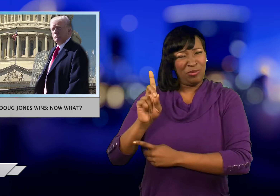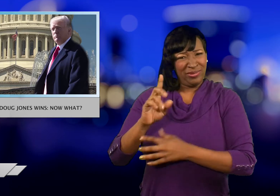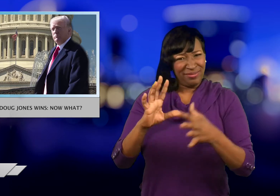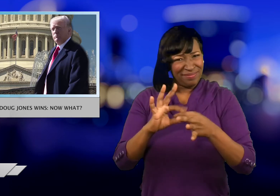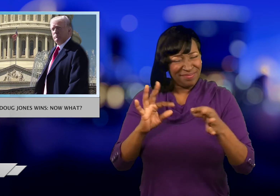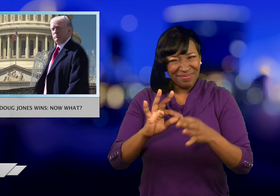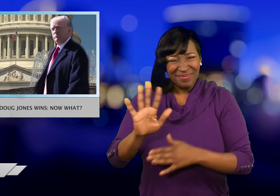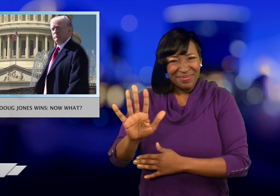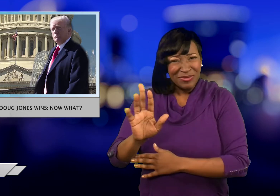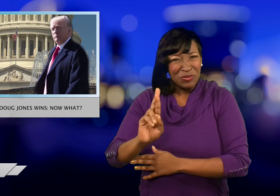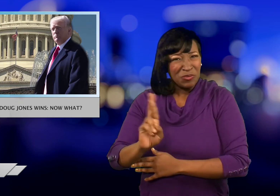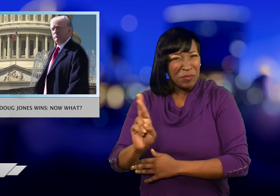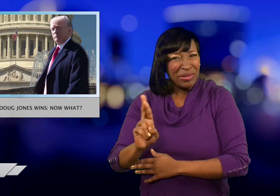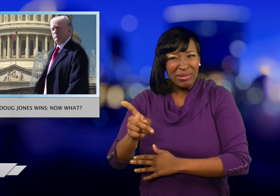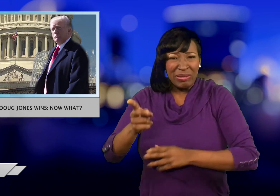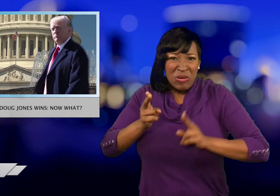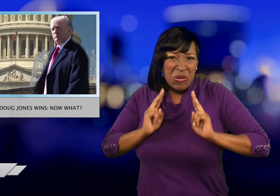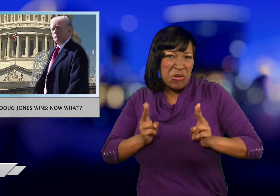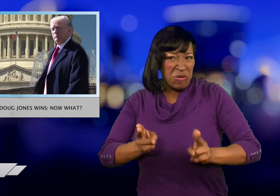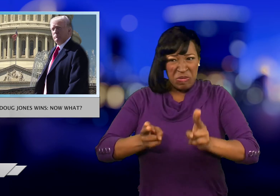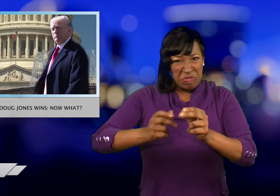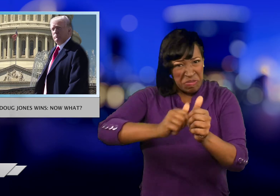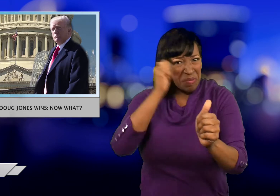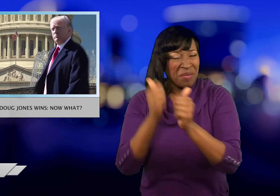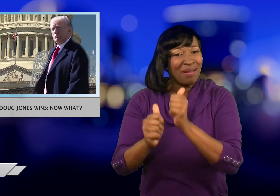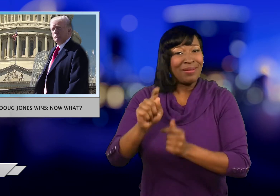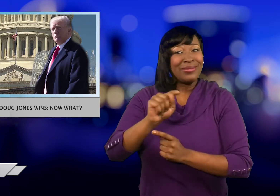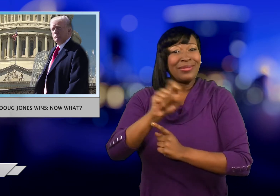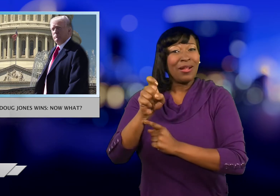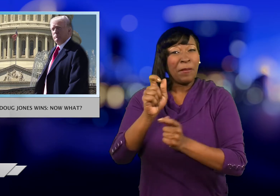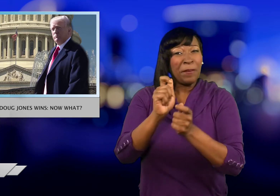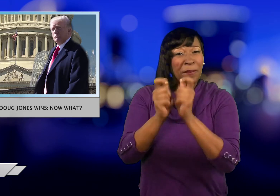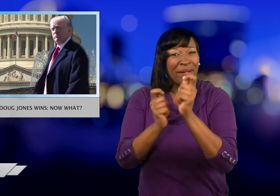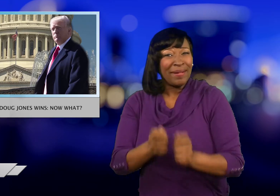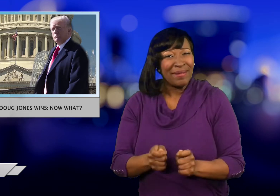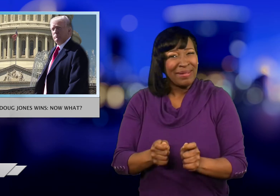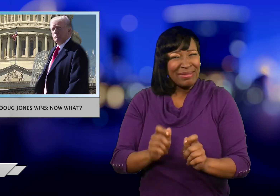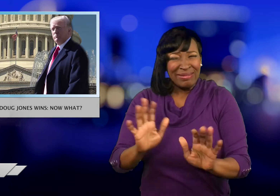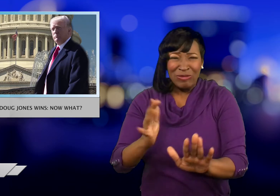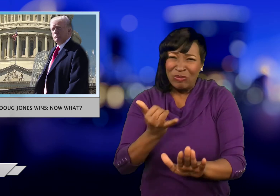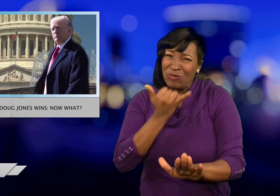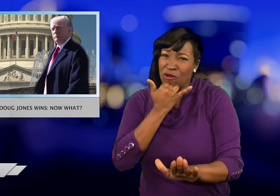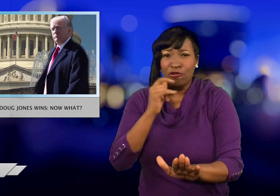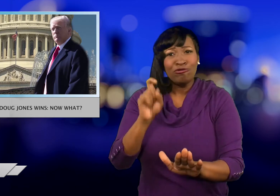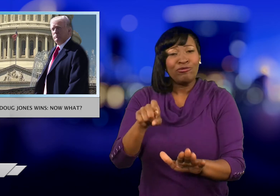But Democrats say it would be wrong for Republicans to jam through this tax bill without giving